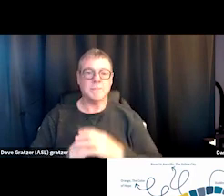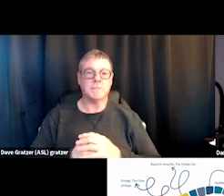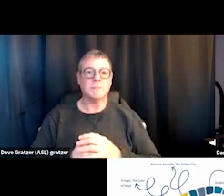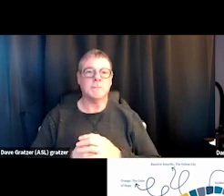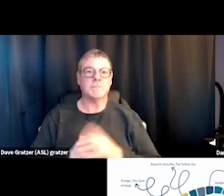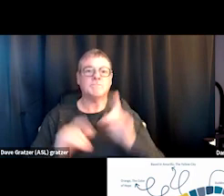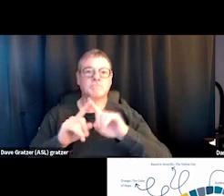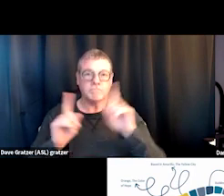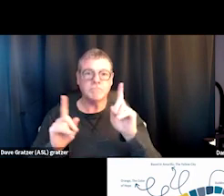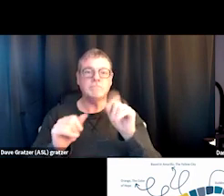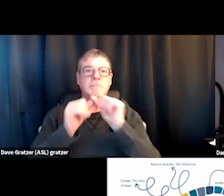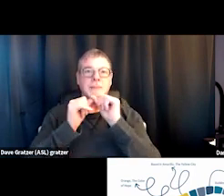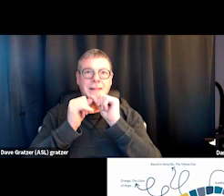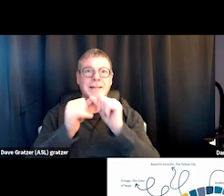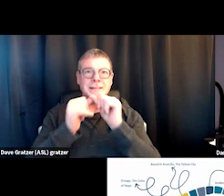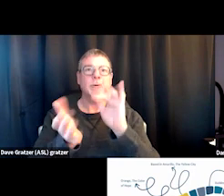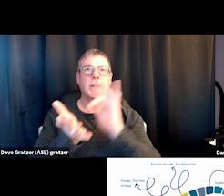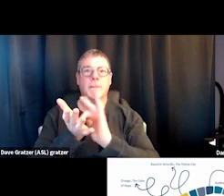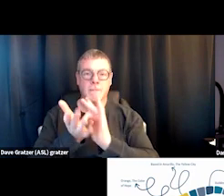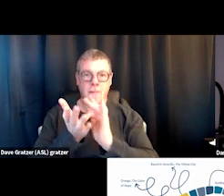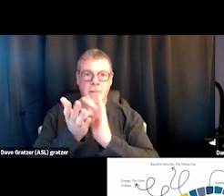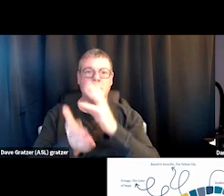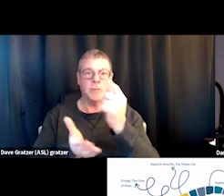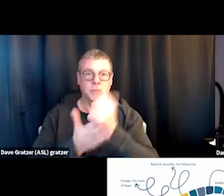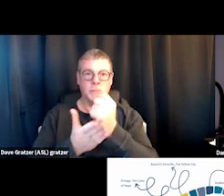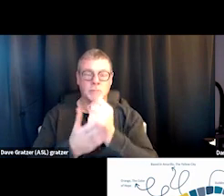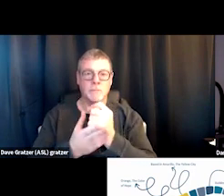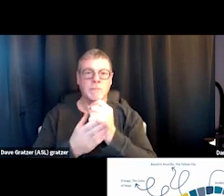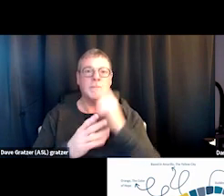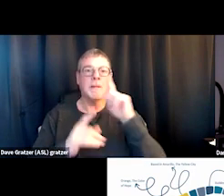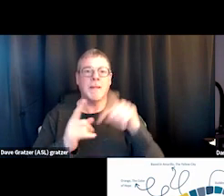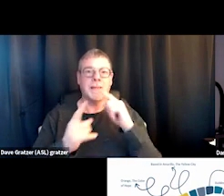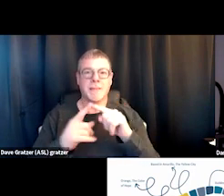but they are continuing their medication-assisted treatment, and then, you know, they can move on to next steps.